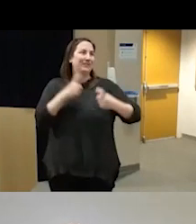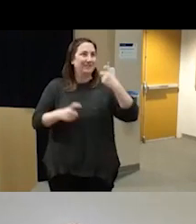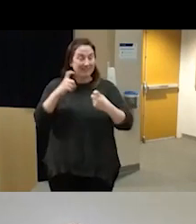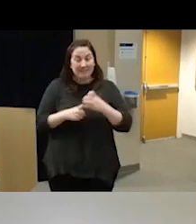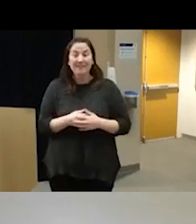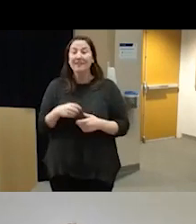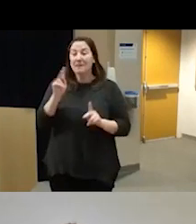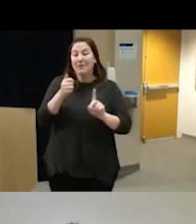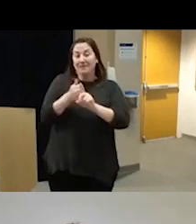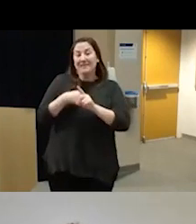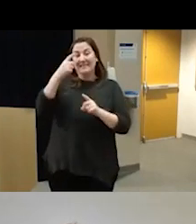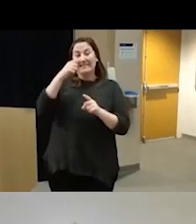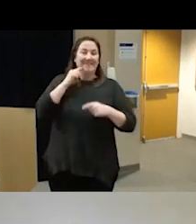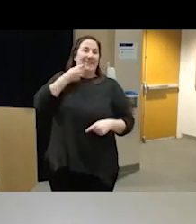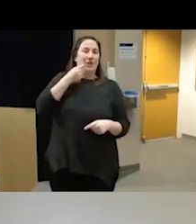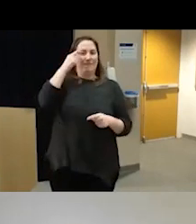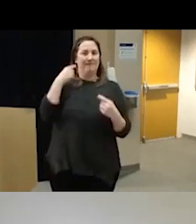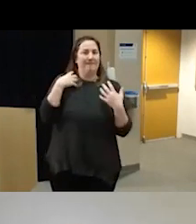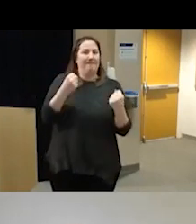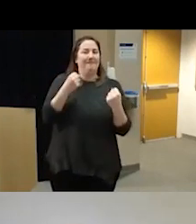mental illness particularly with schizophrenia have a